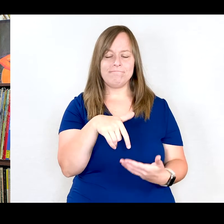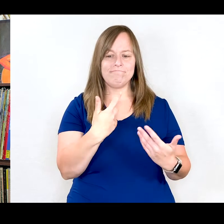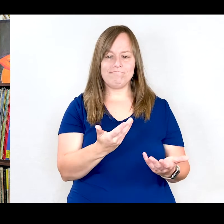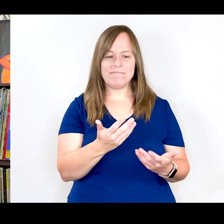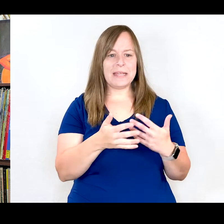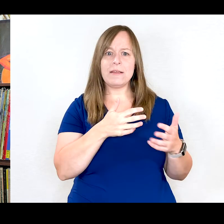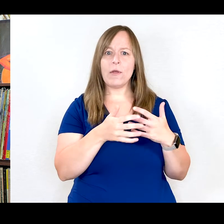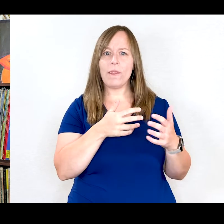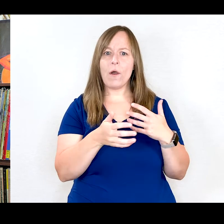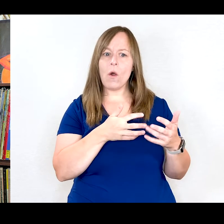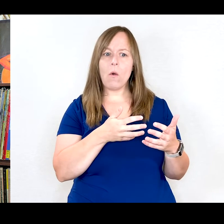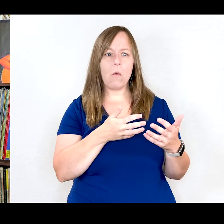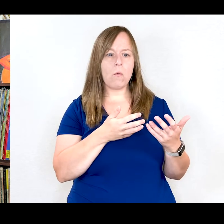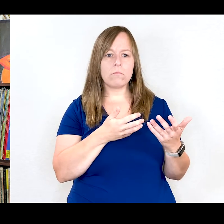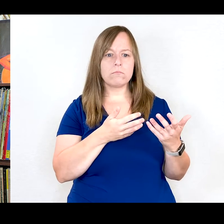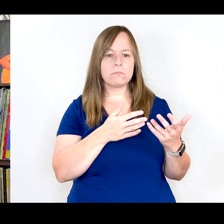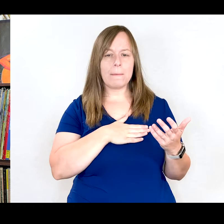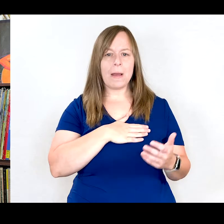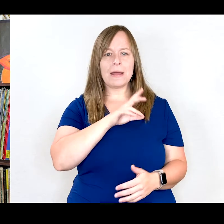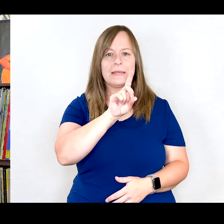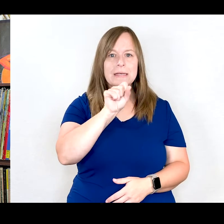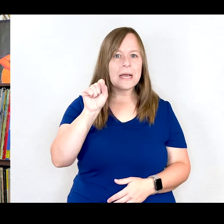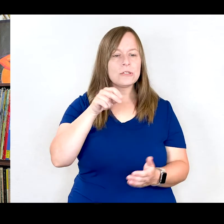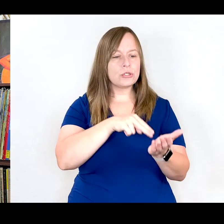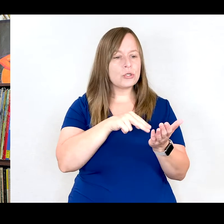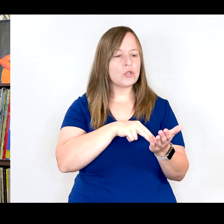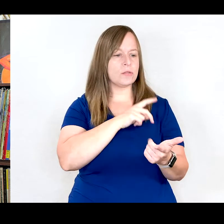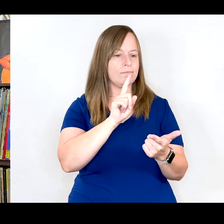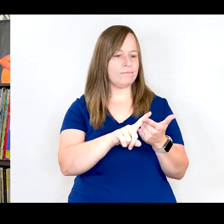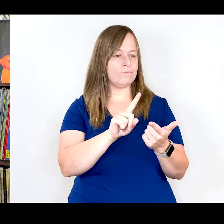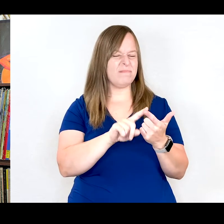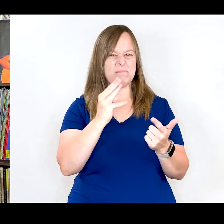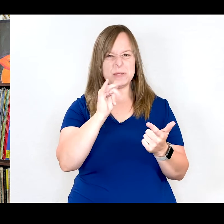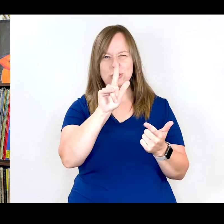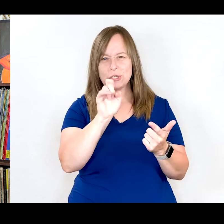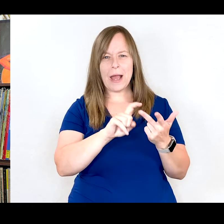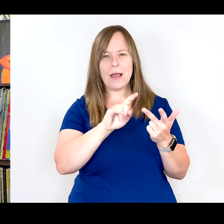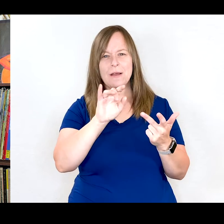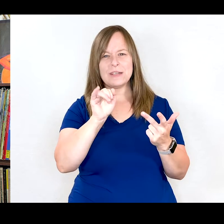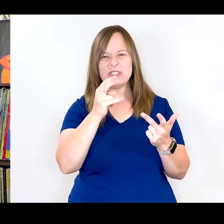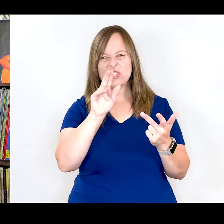because even though I had my DSS nurse, Michelle Marriott, Gina